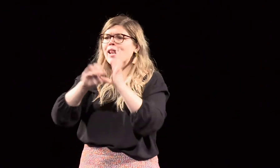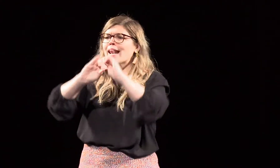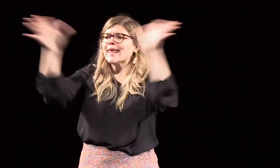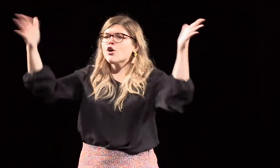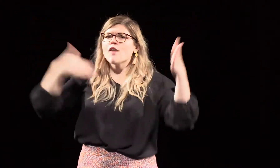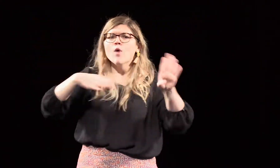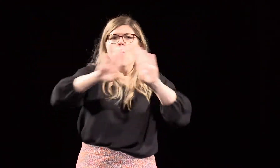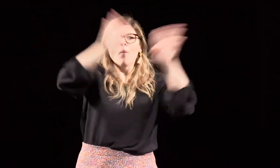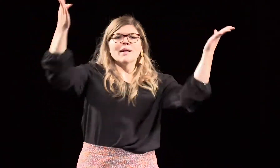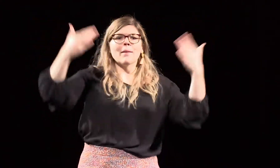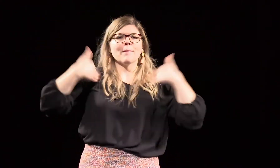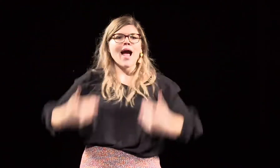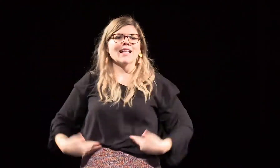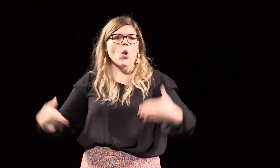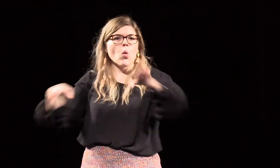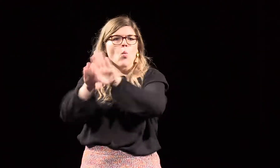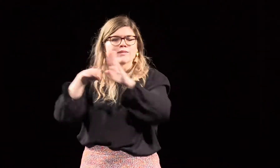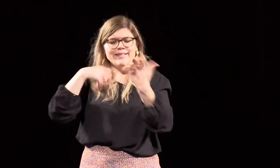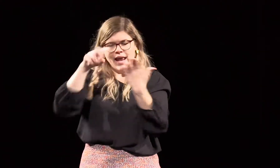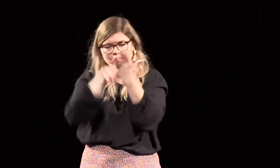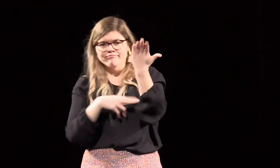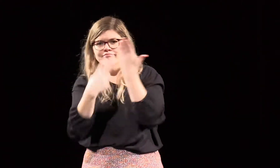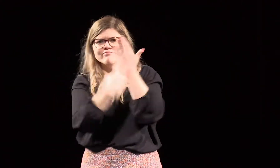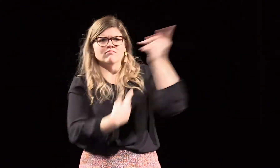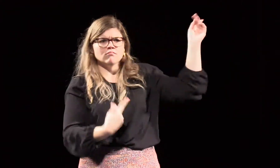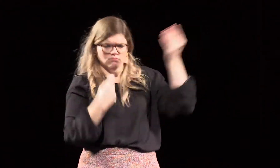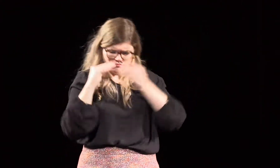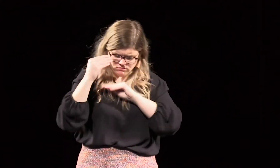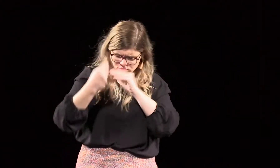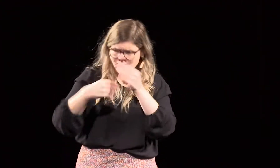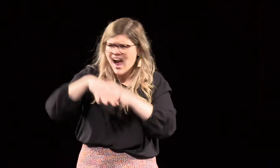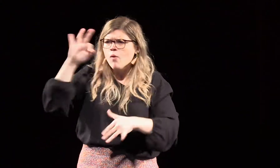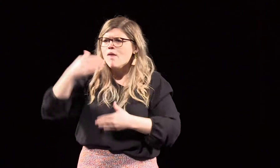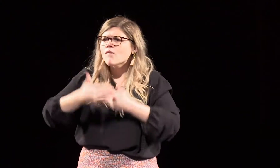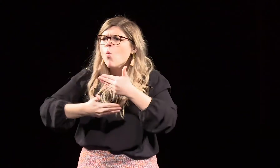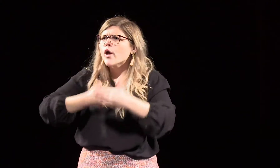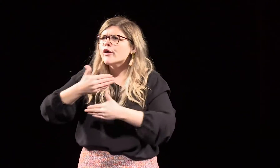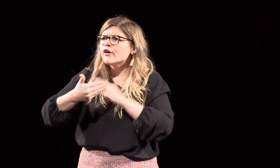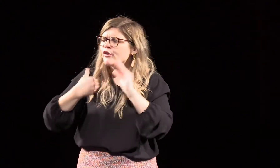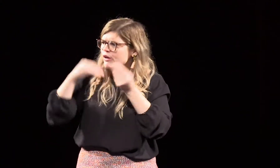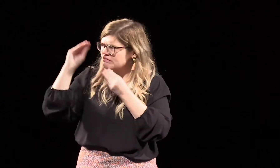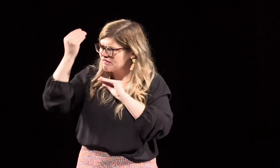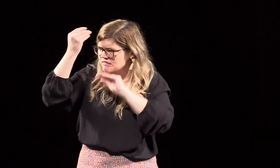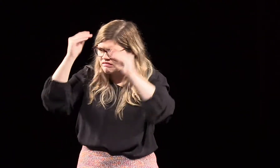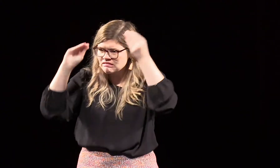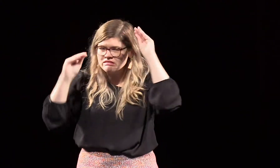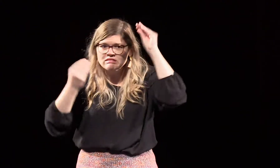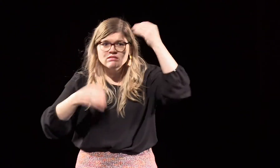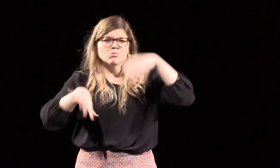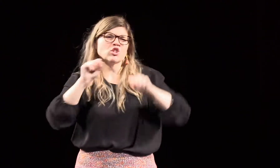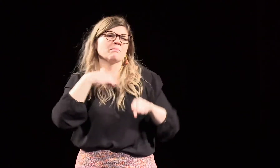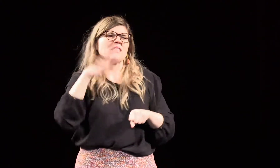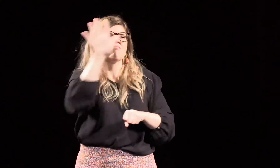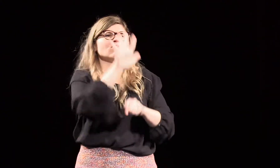So if you'll notice from these written communications, it's a bit hard to read. So in a traditional letter, you would have an opening,